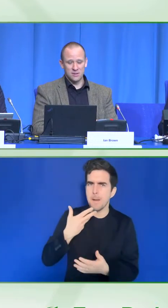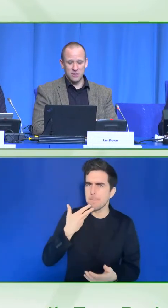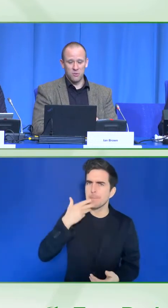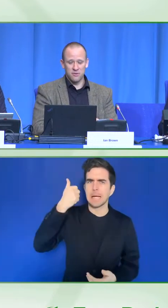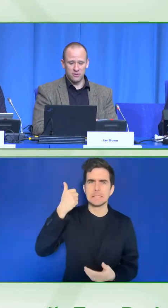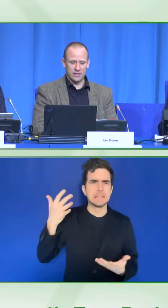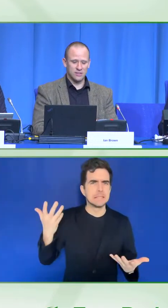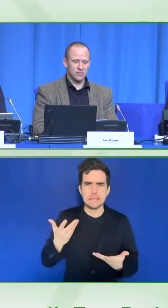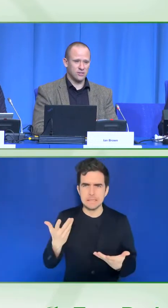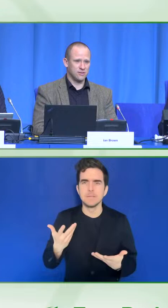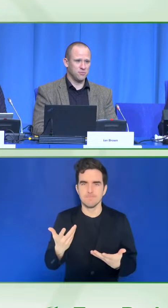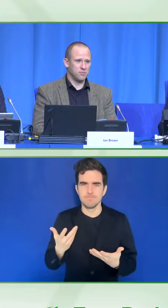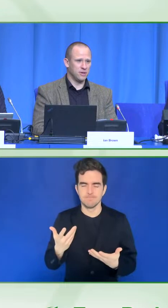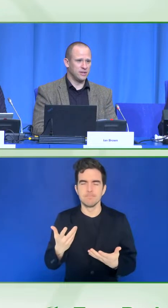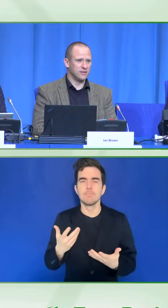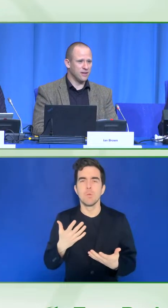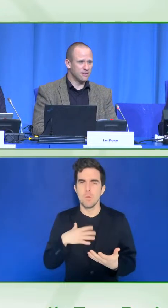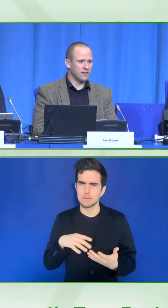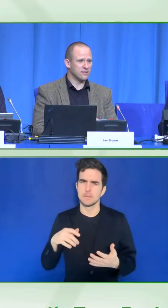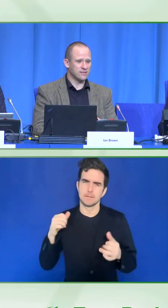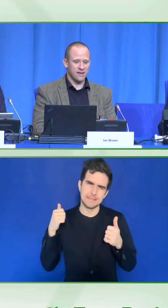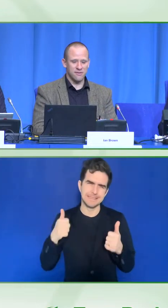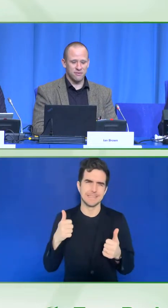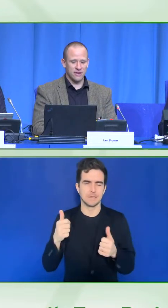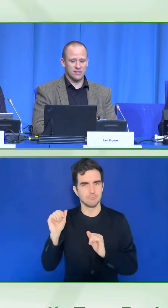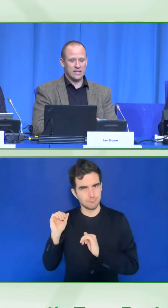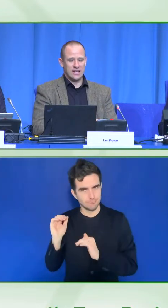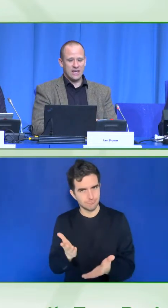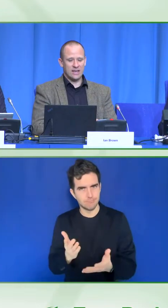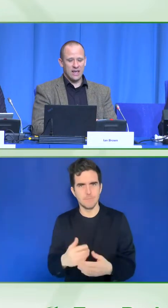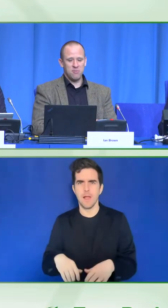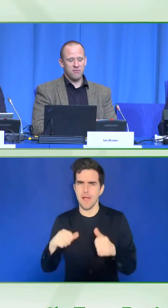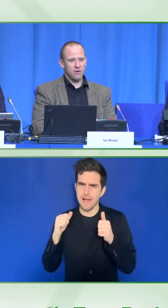Let me illustrate through some examples, first with education.